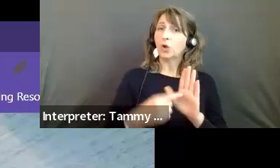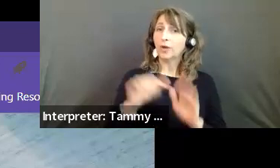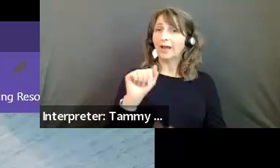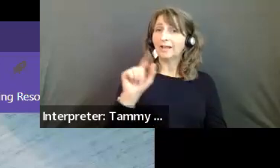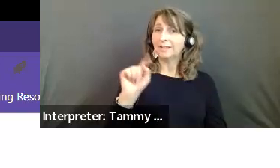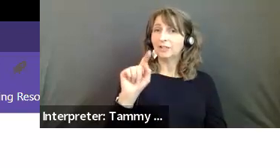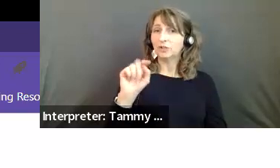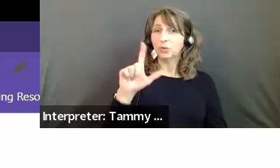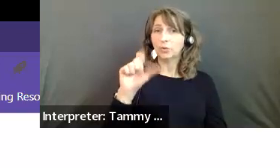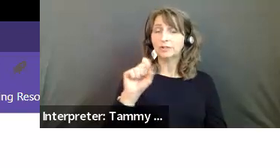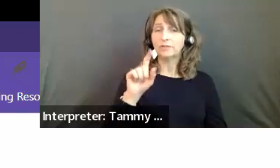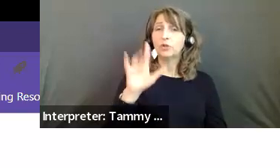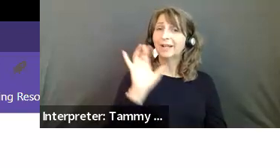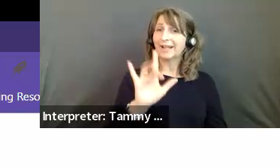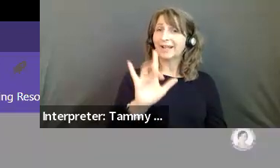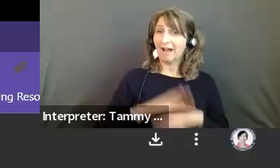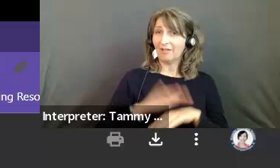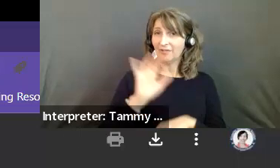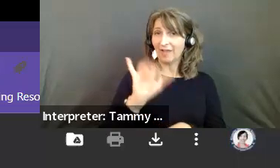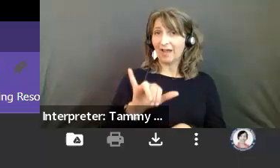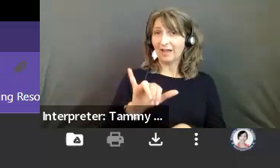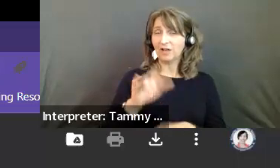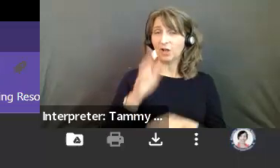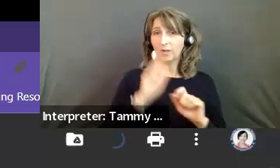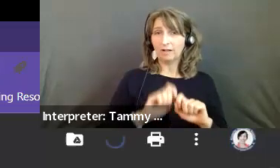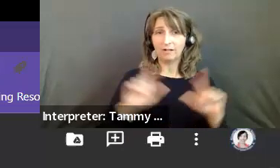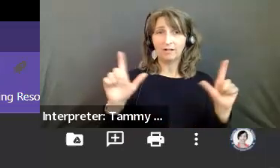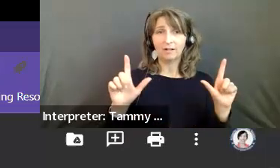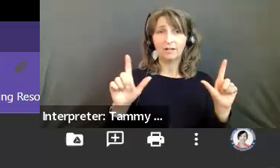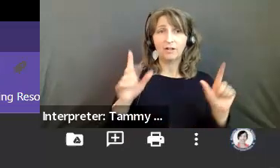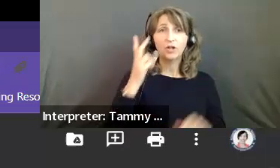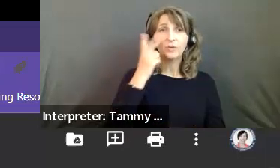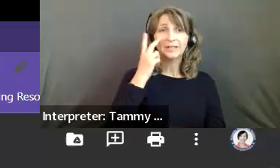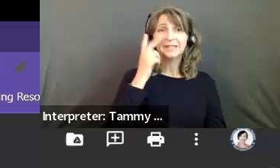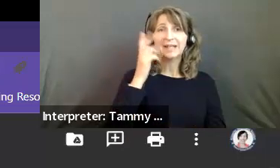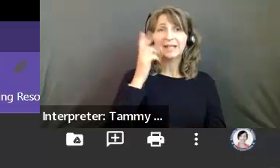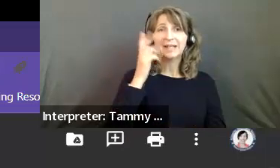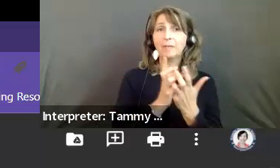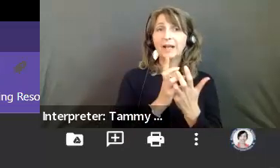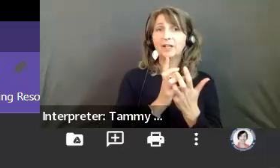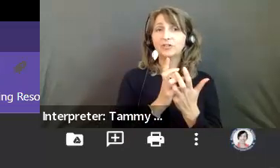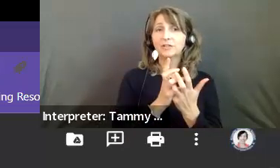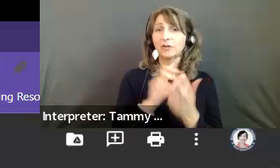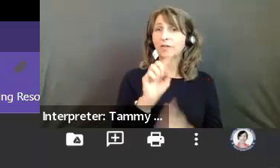If you click on this handout. You will see that, the accommodations are listed in the first column.